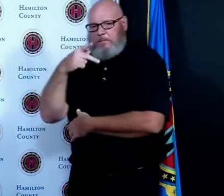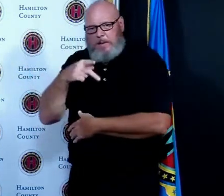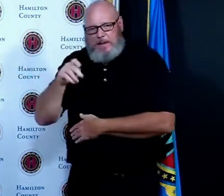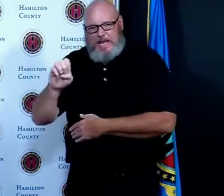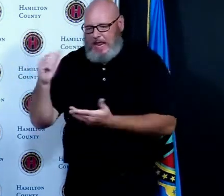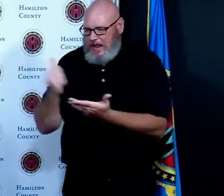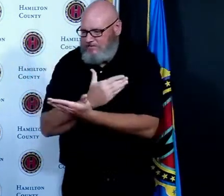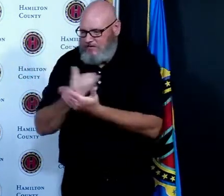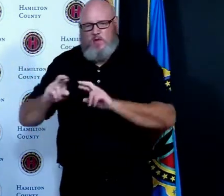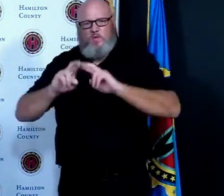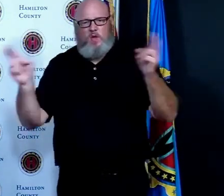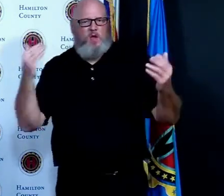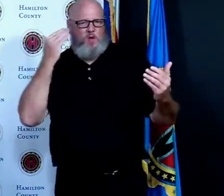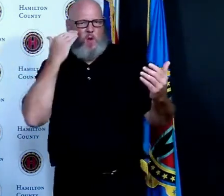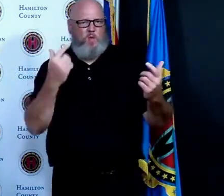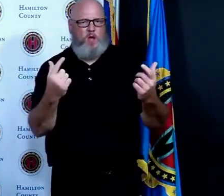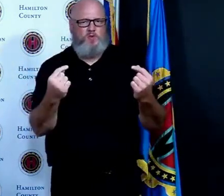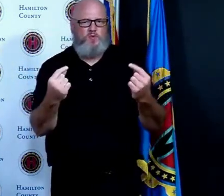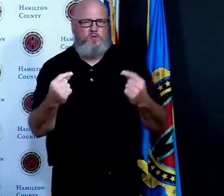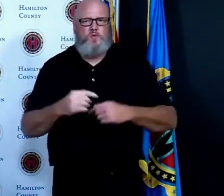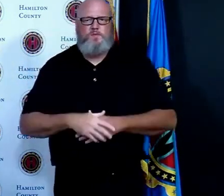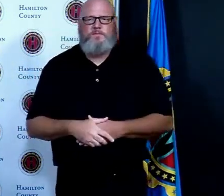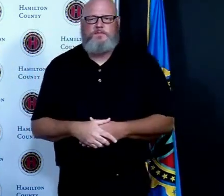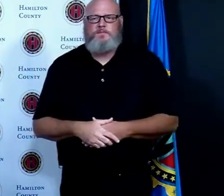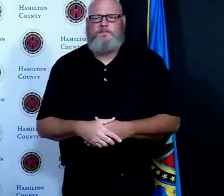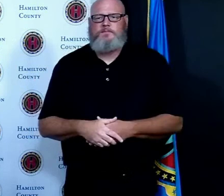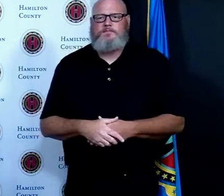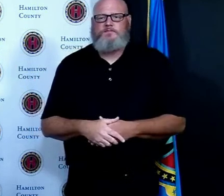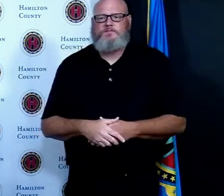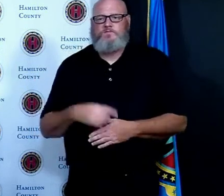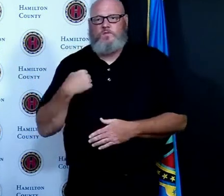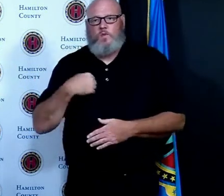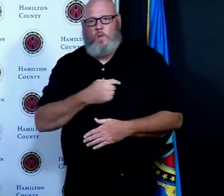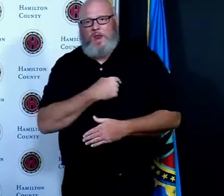both at the at the county level as well as the state level making sure that these resources